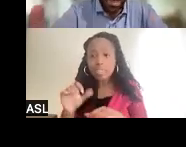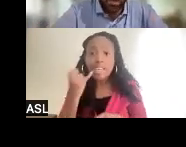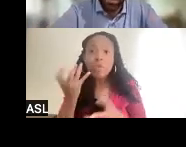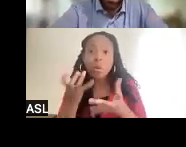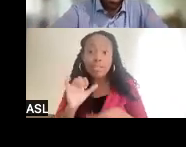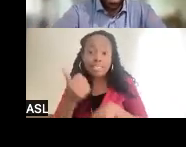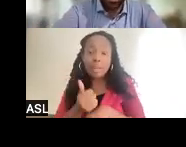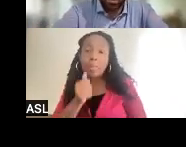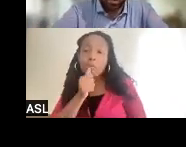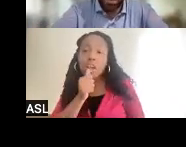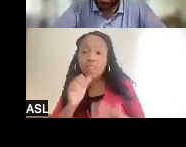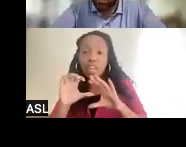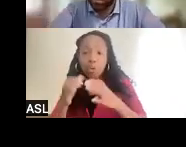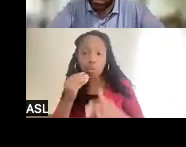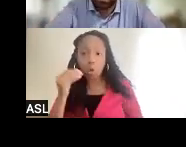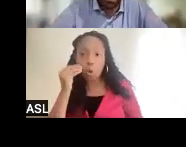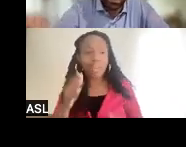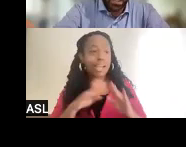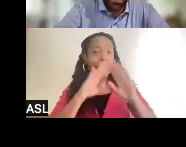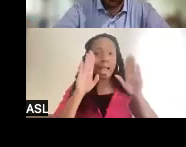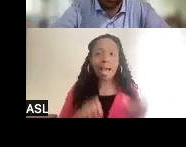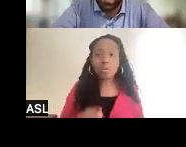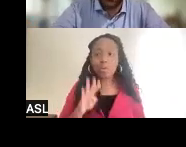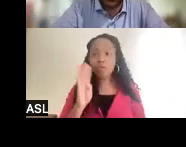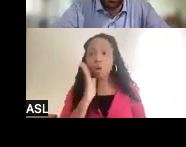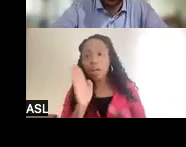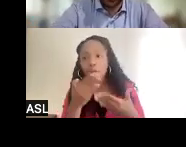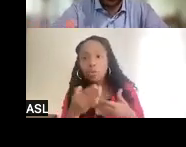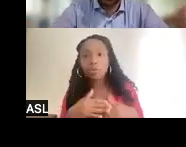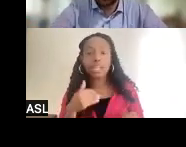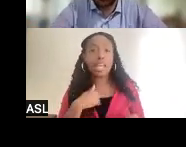have a house with four bedrooms and we could bring in a couple roomates and right there's all sorts